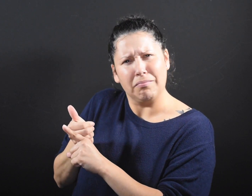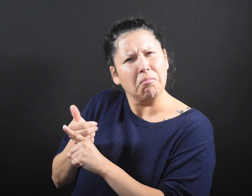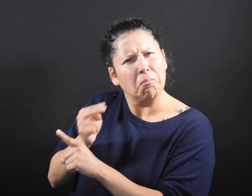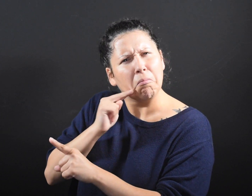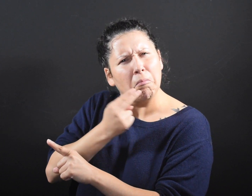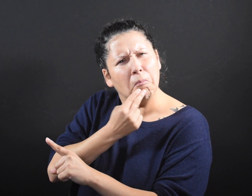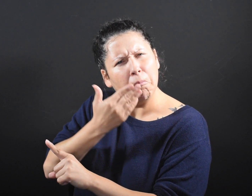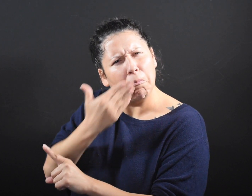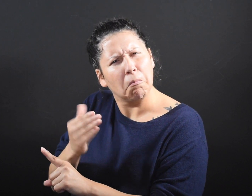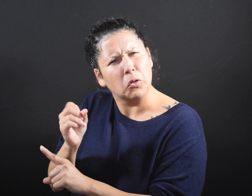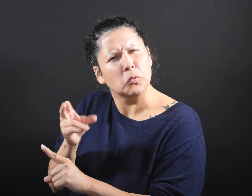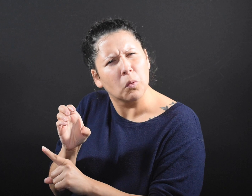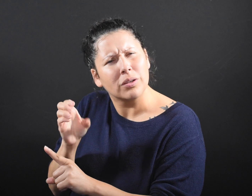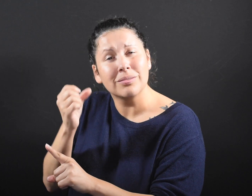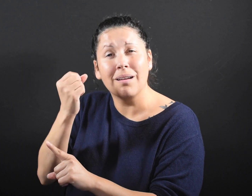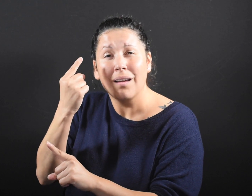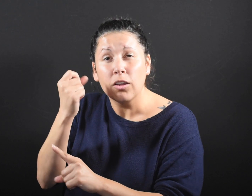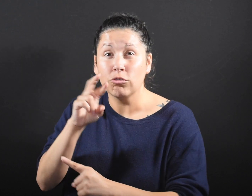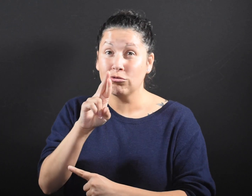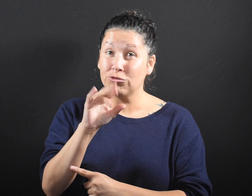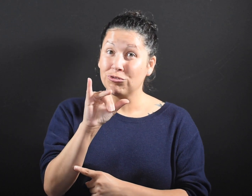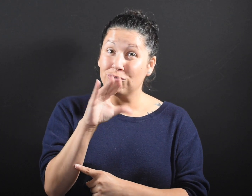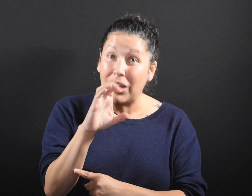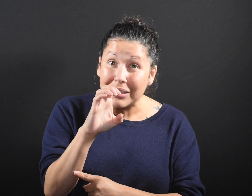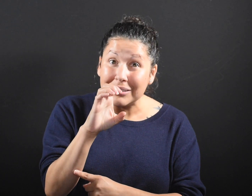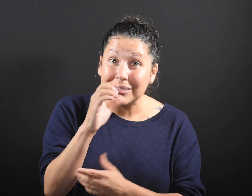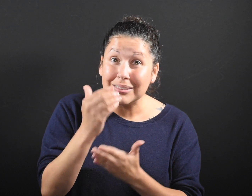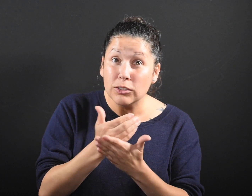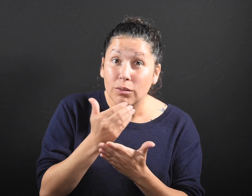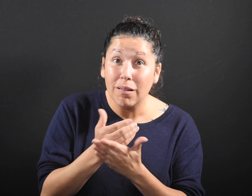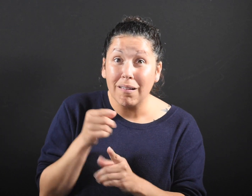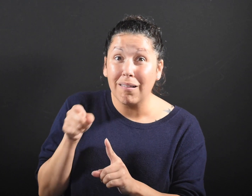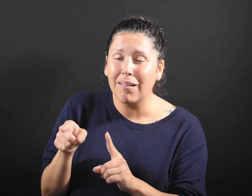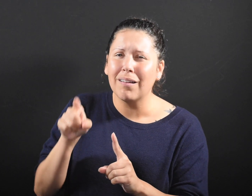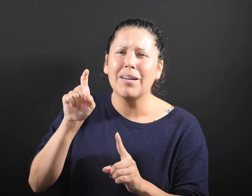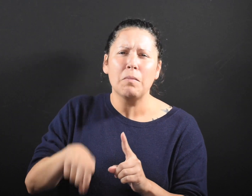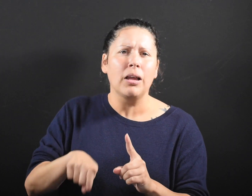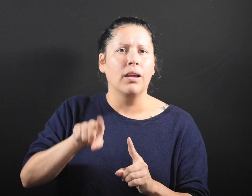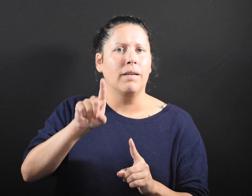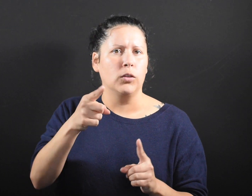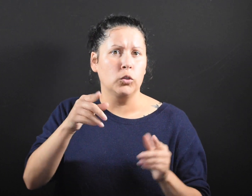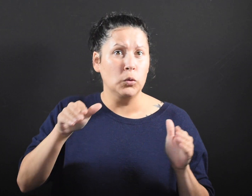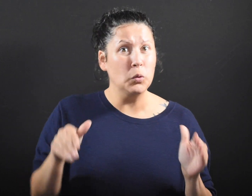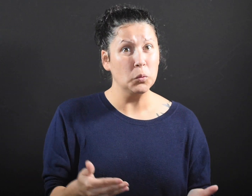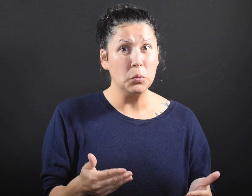but rice cereal does not need to be the first or only cereal used. Rice tends to